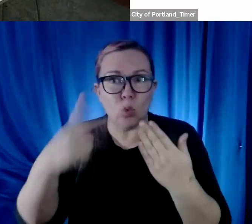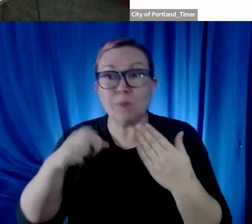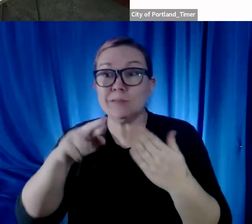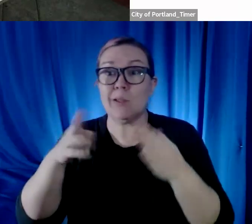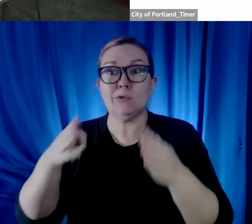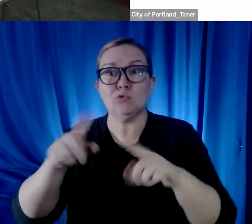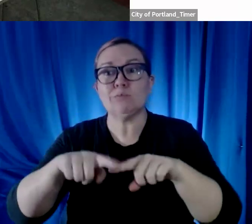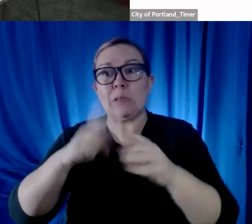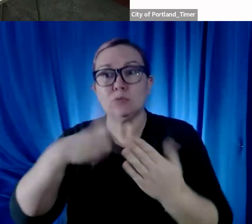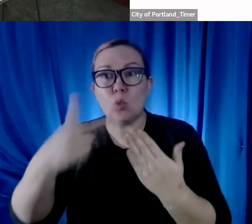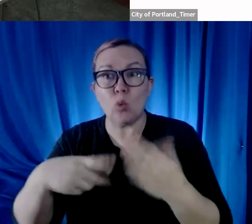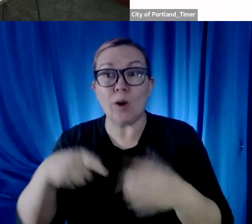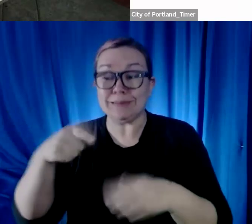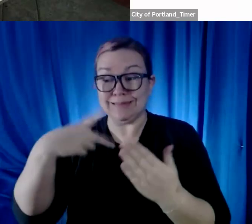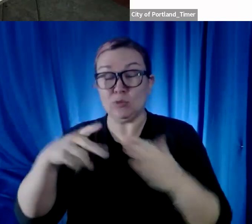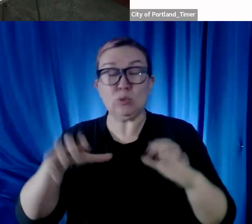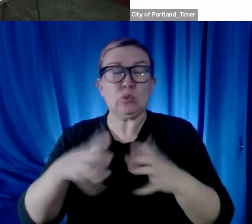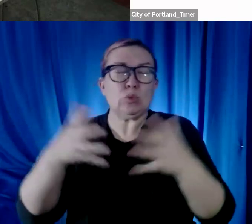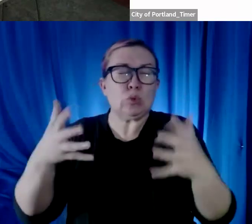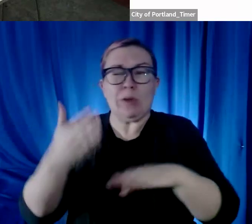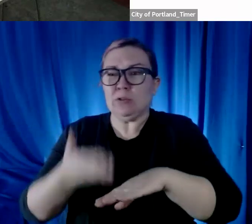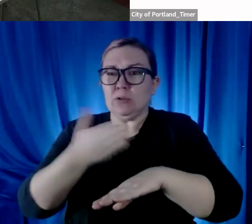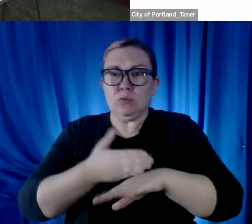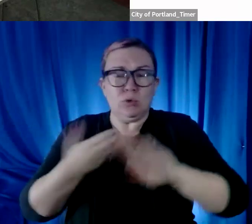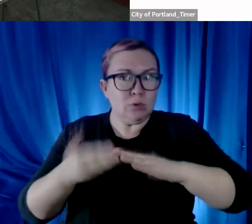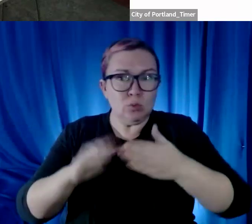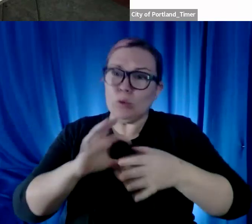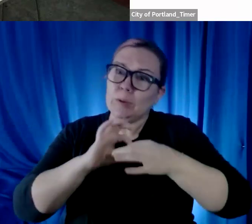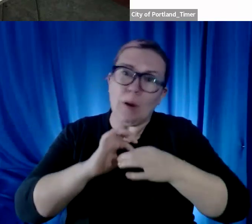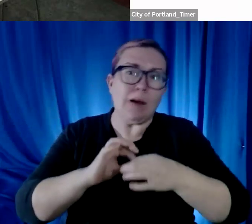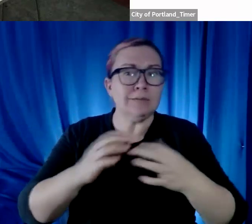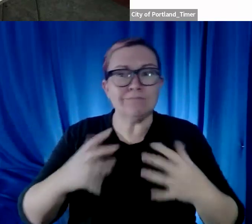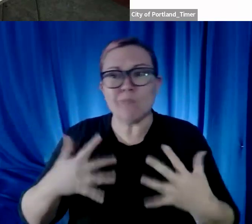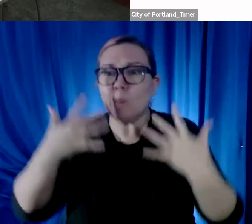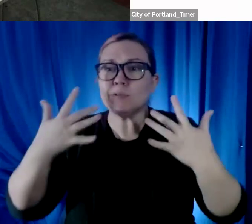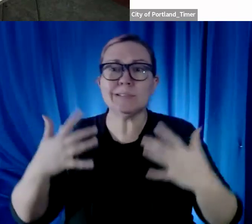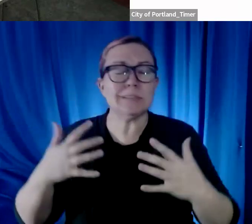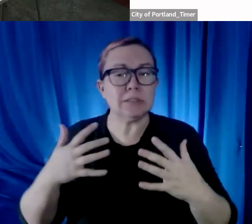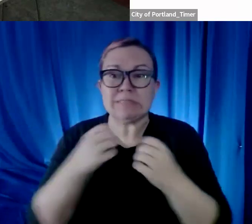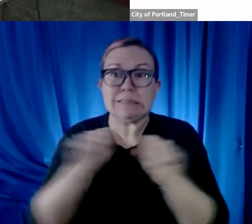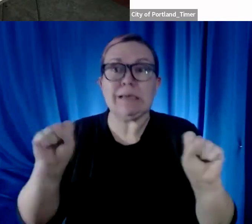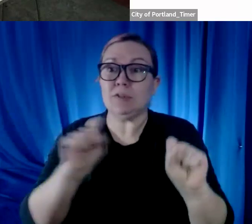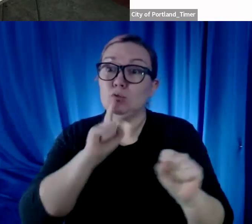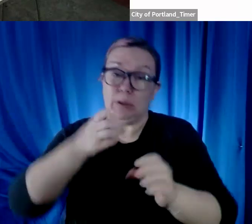These programs do so much to enhance community bonds, vibrancy, and safety, and they directly support important adjacent local businesses.